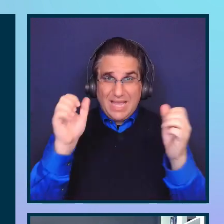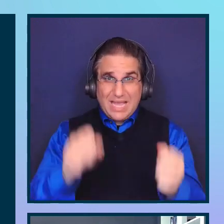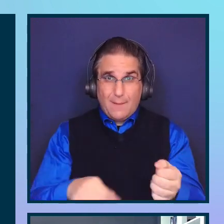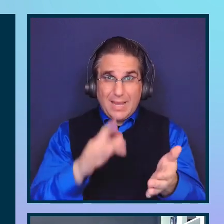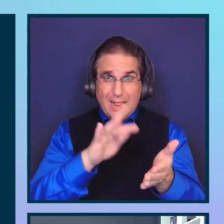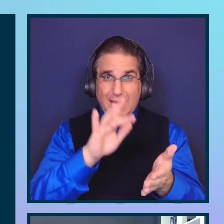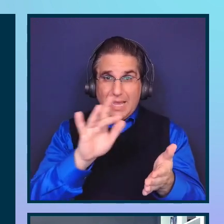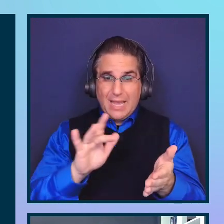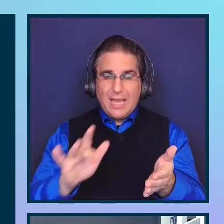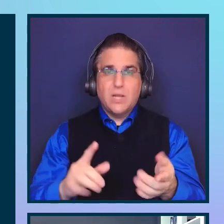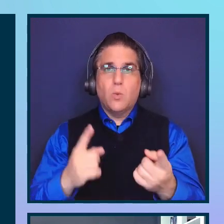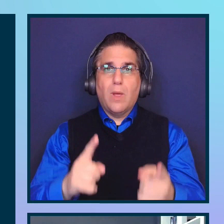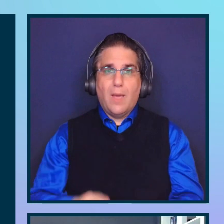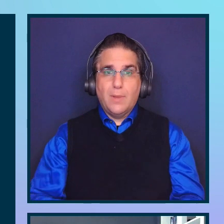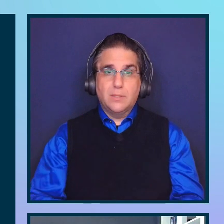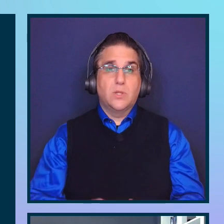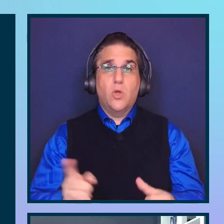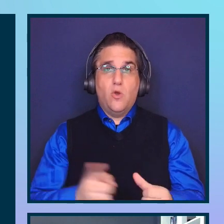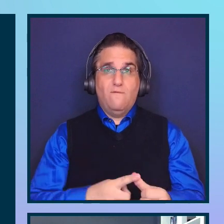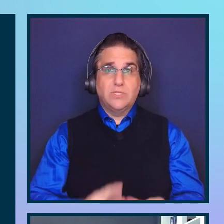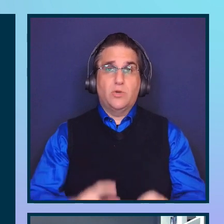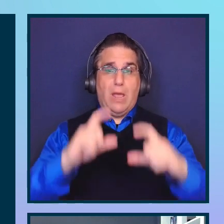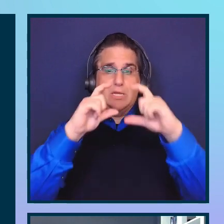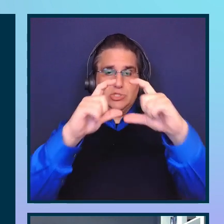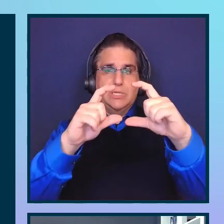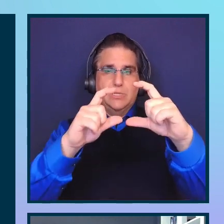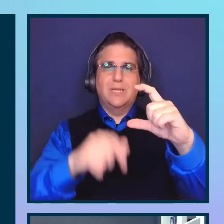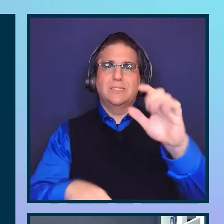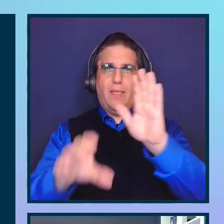So the first interaction is gonna be you tap, and you land in the image.